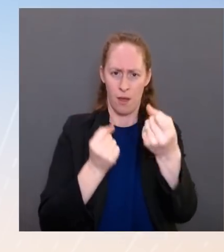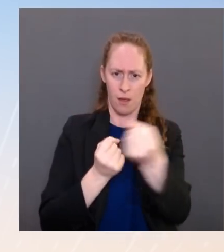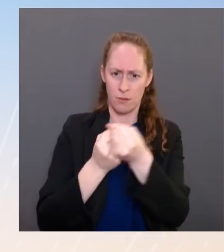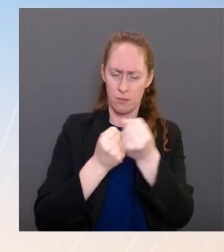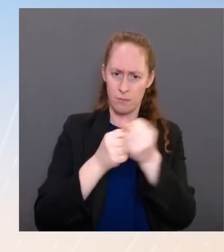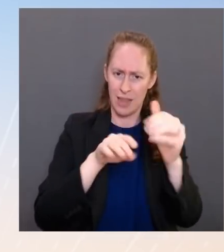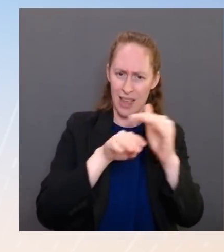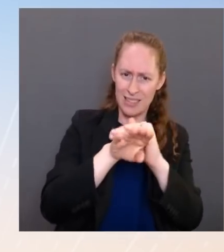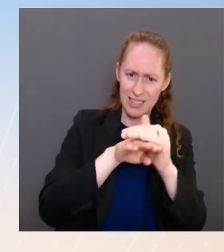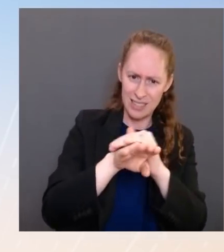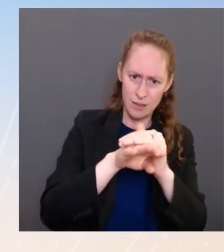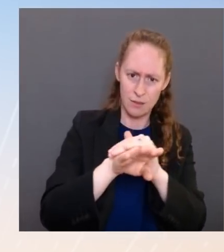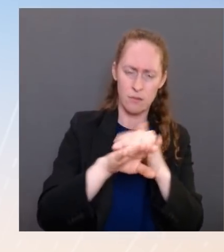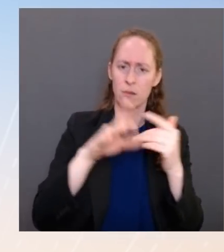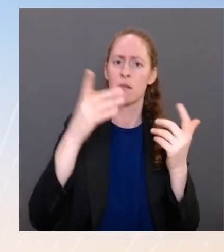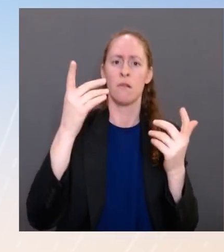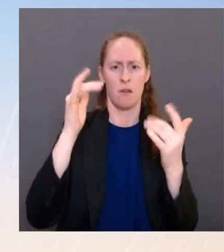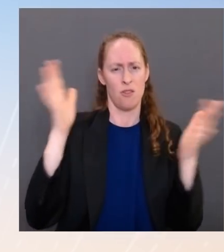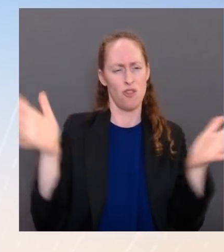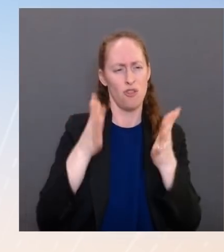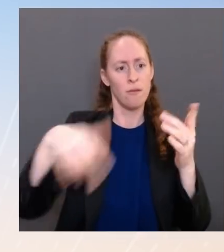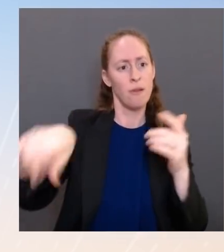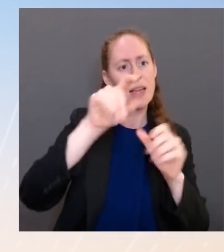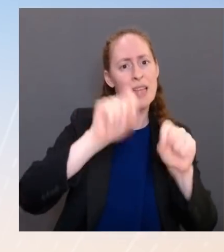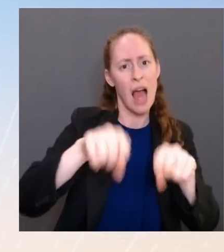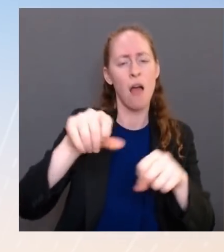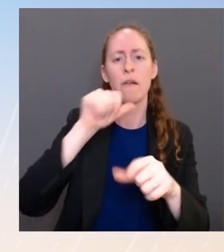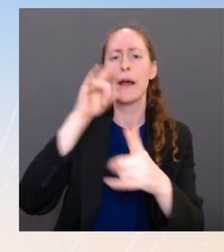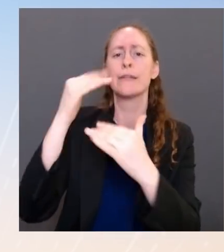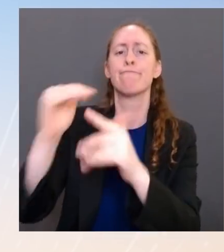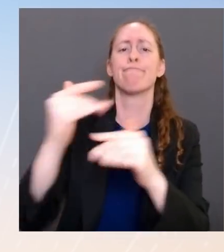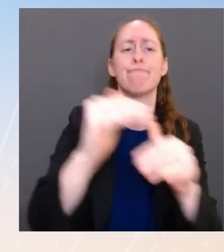It seems more and more that a tenet of the Republican agenda